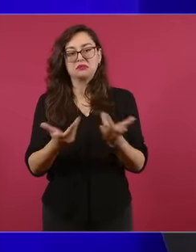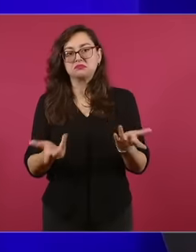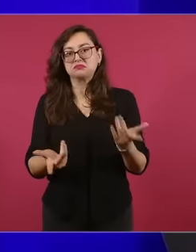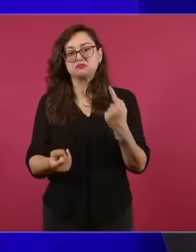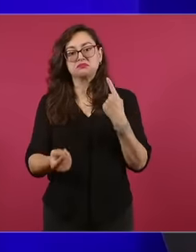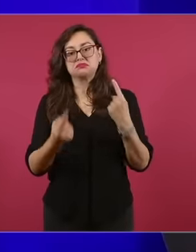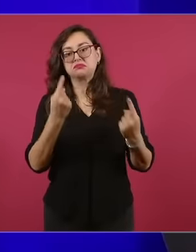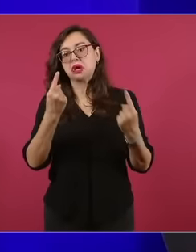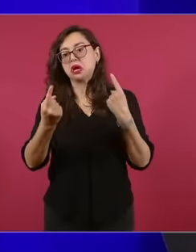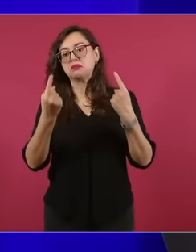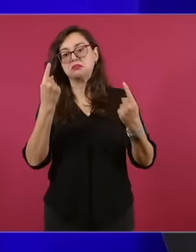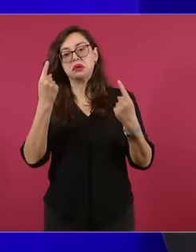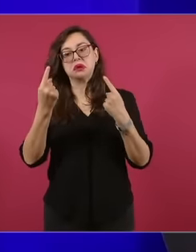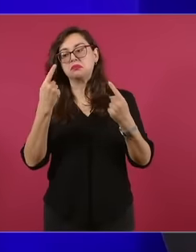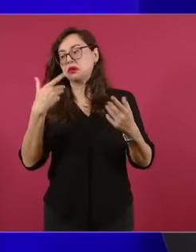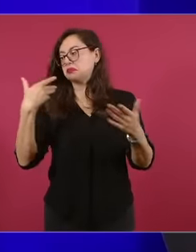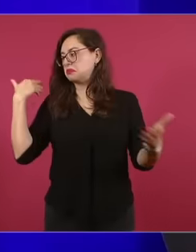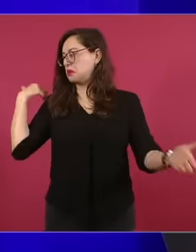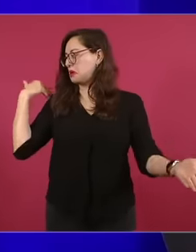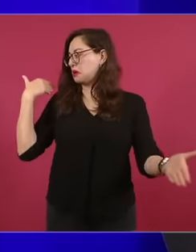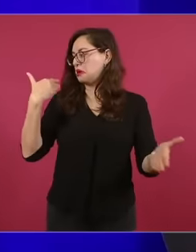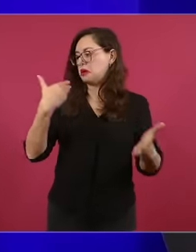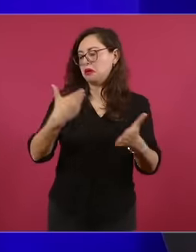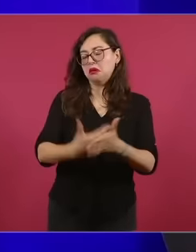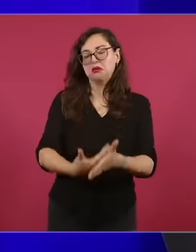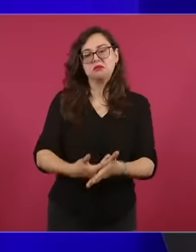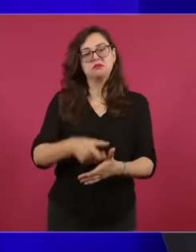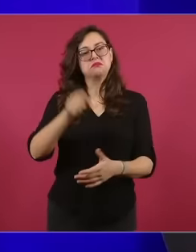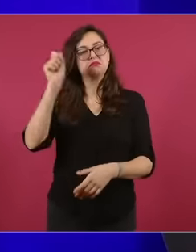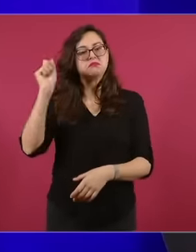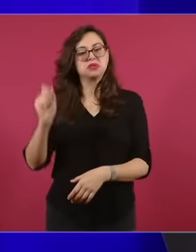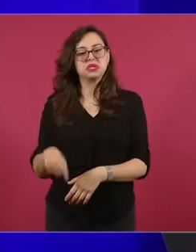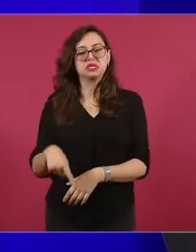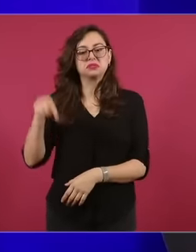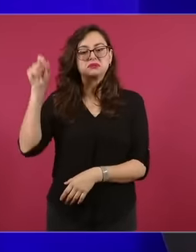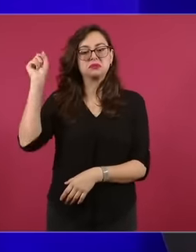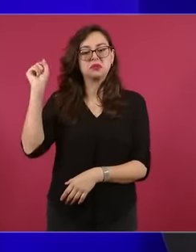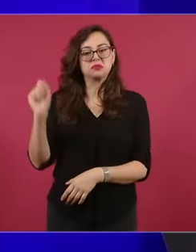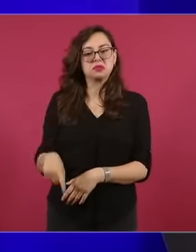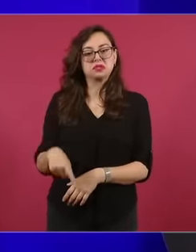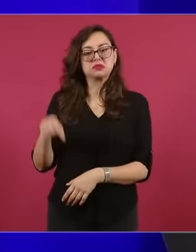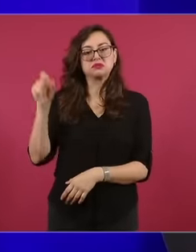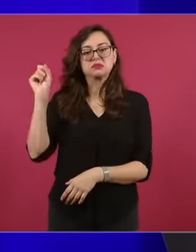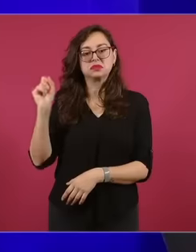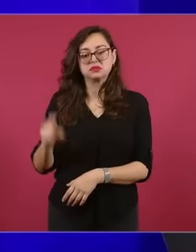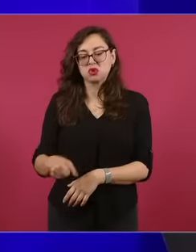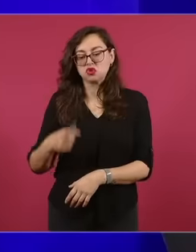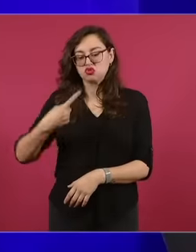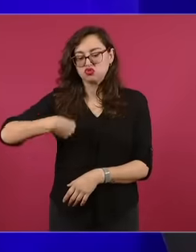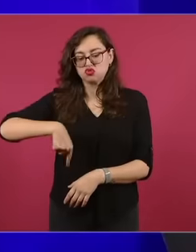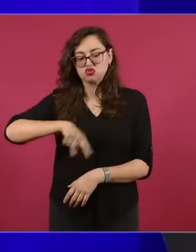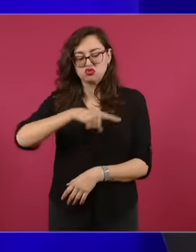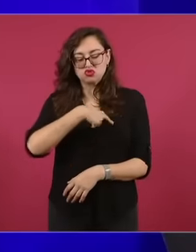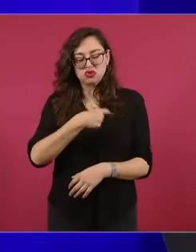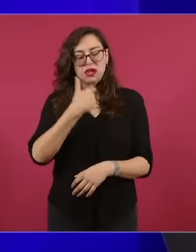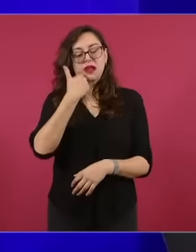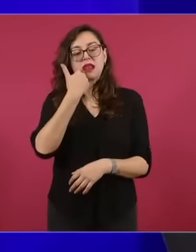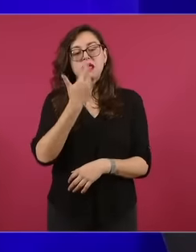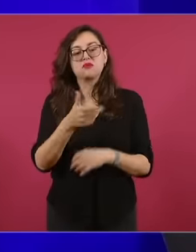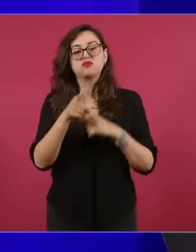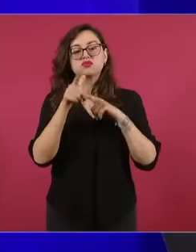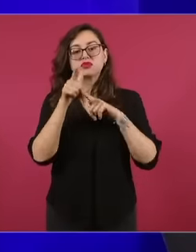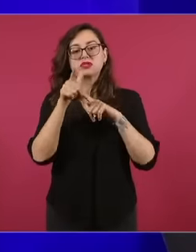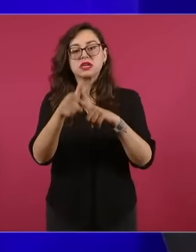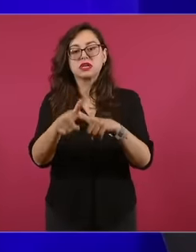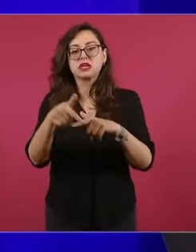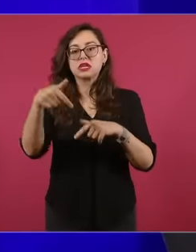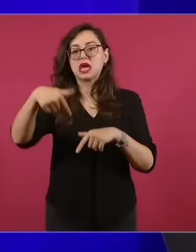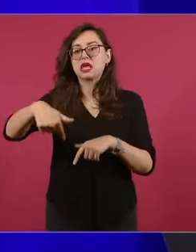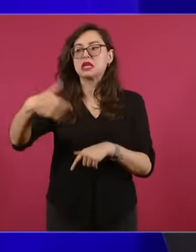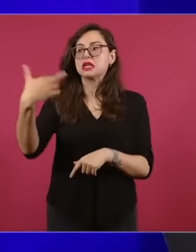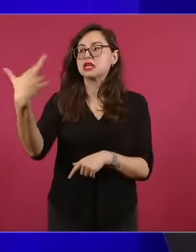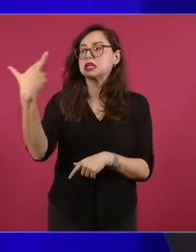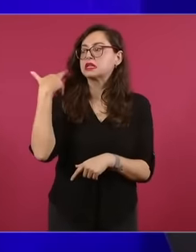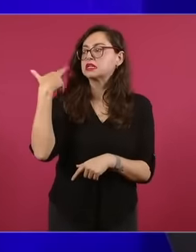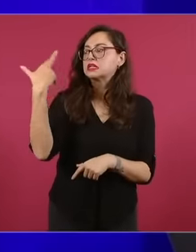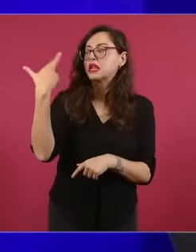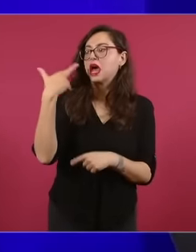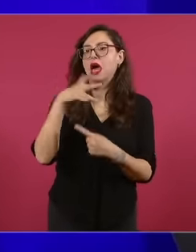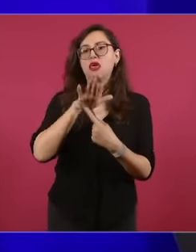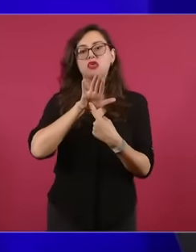2018, trying to make a good radio program at night, a good